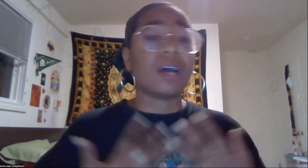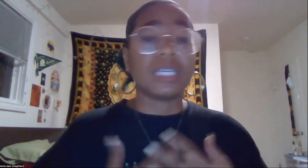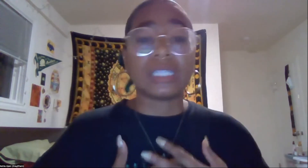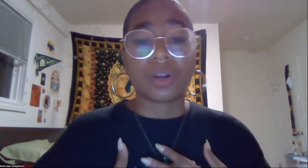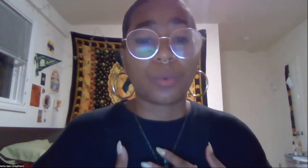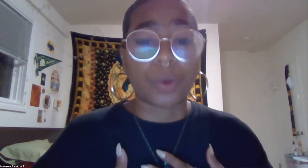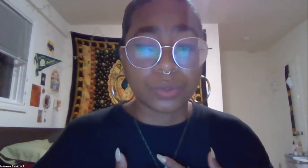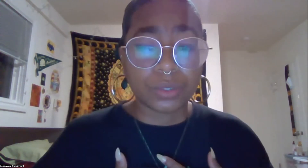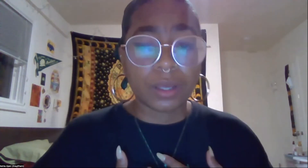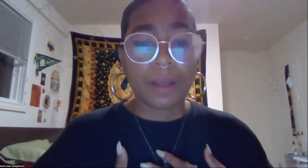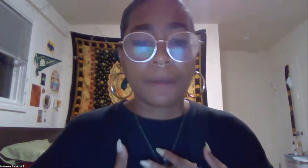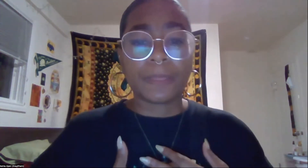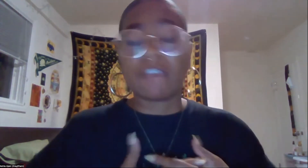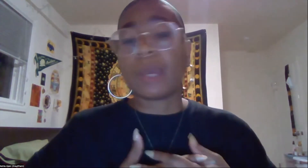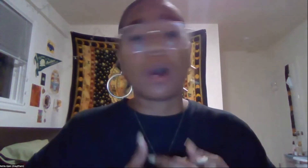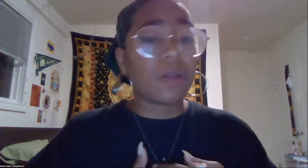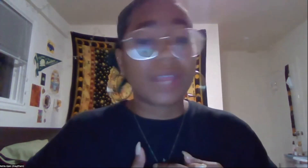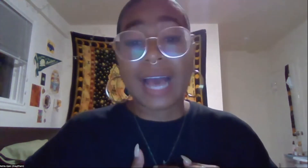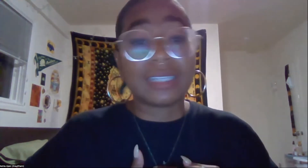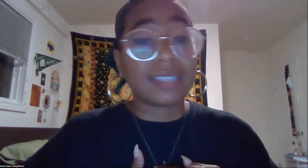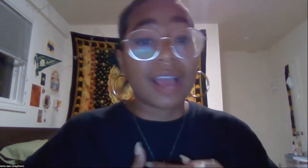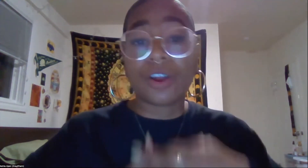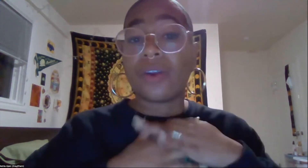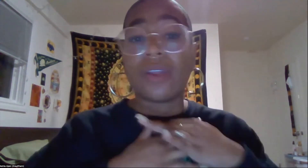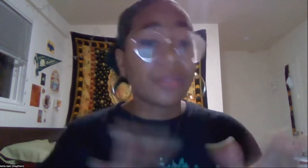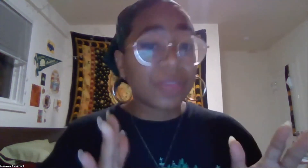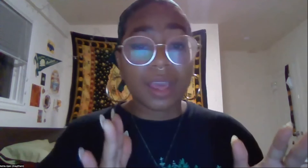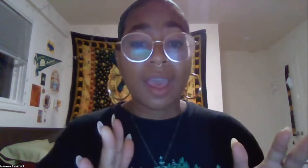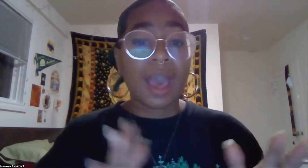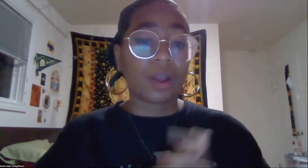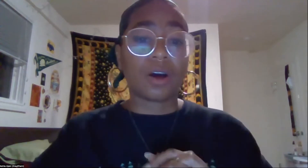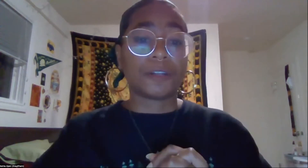in honeysuckle rose. Give me all that I desire or nothing at all.